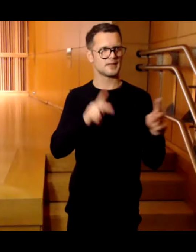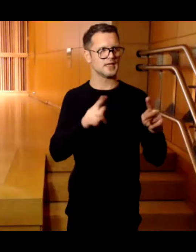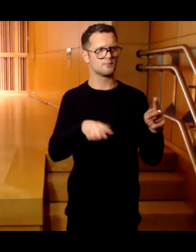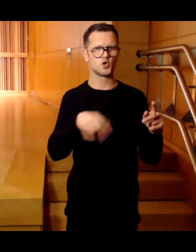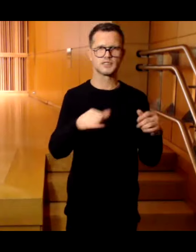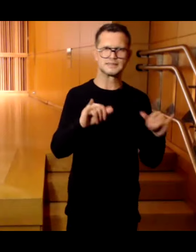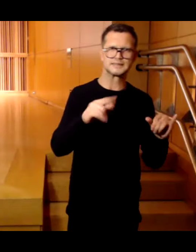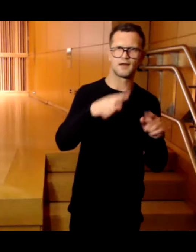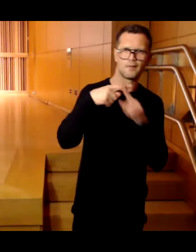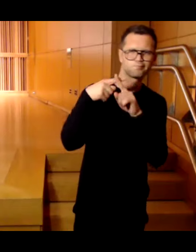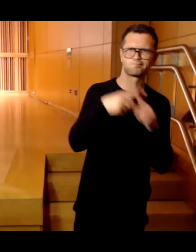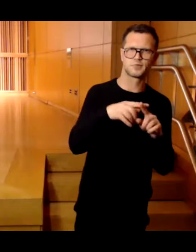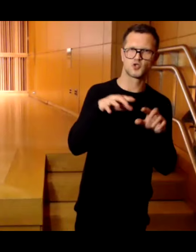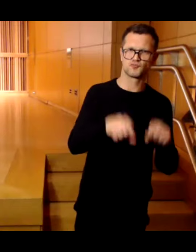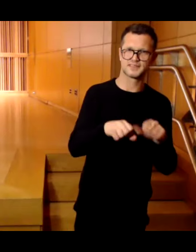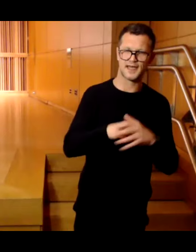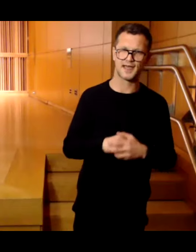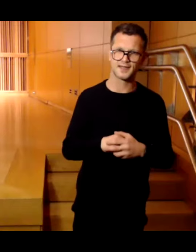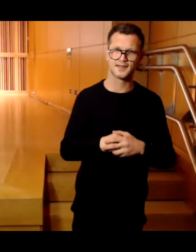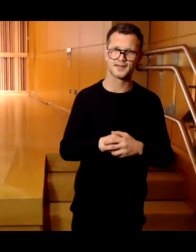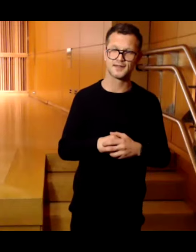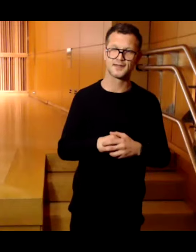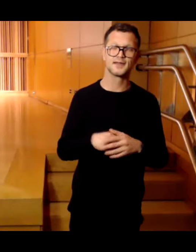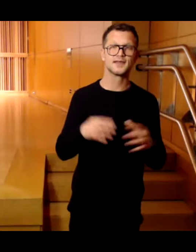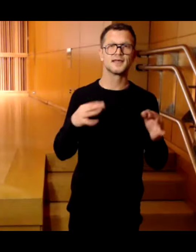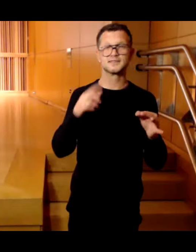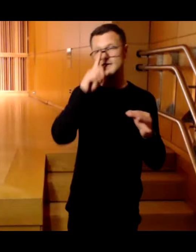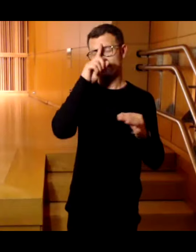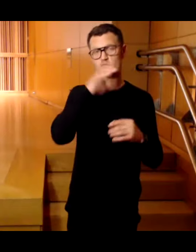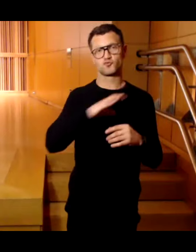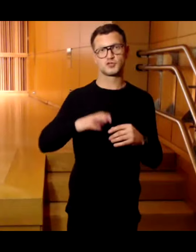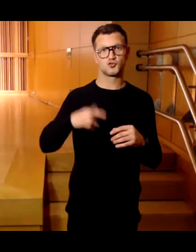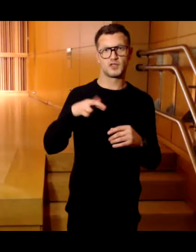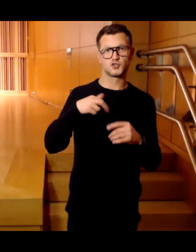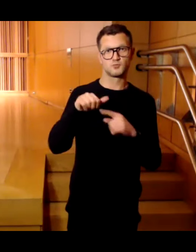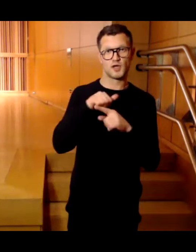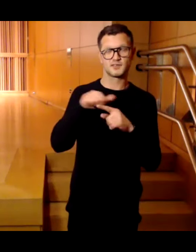Thus, my griping about the stale ways in which black Christian religious practices are often represented in popular culture.